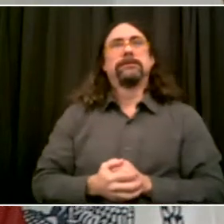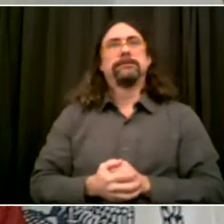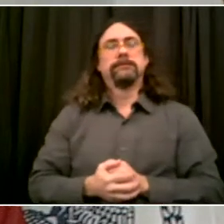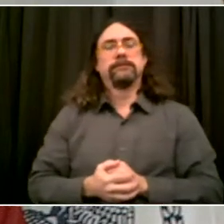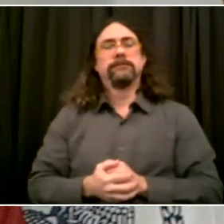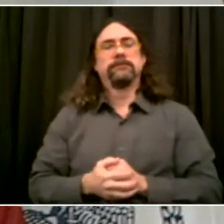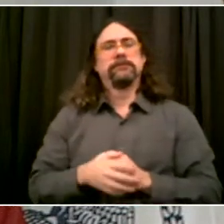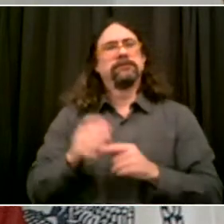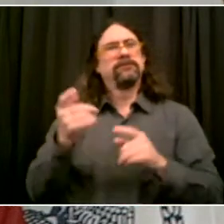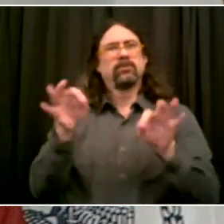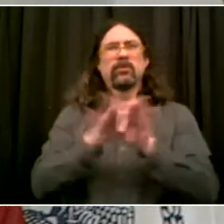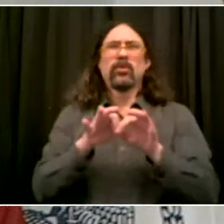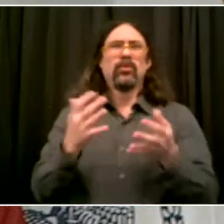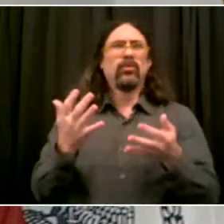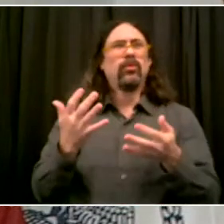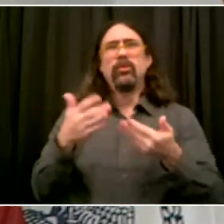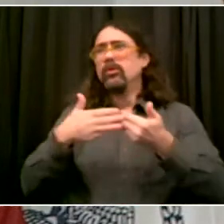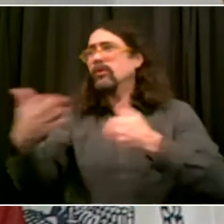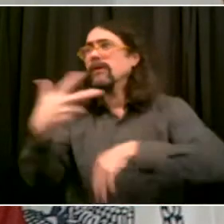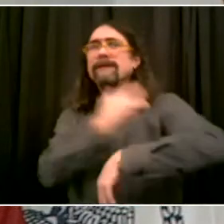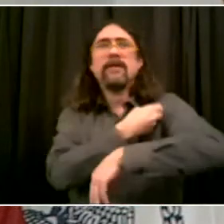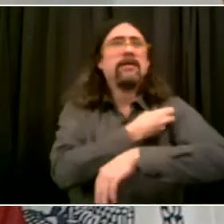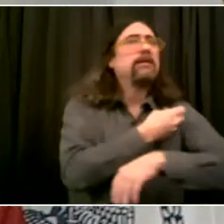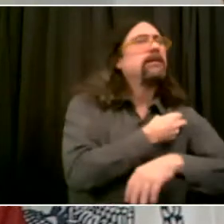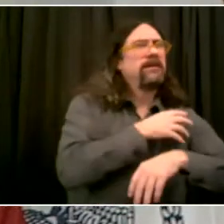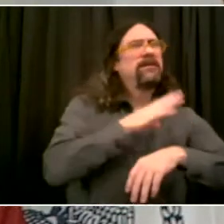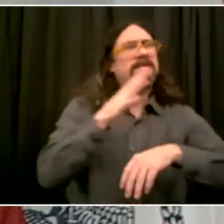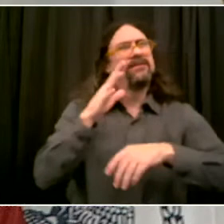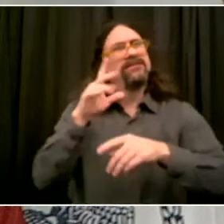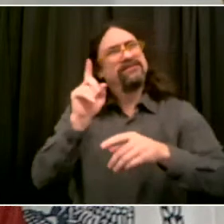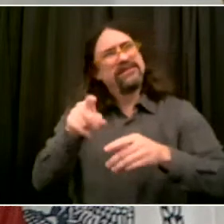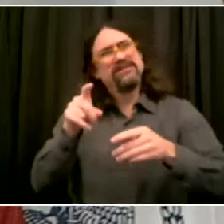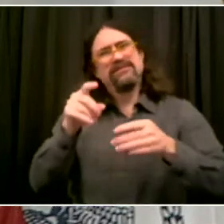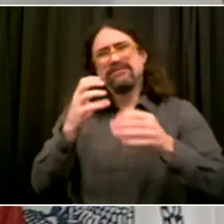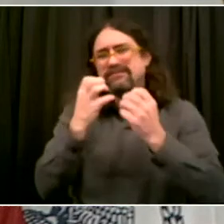THEY ARE NOT BEING SOMEHOW LEFTFT OUT FO SITES IN THEIR OWN COMMUNITIES SO THIS NEEDS TO